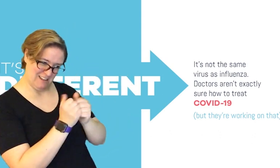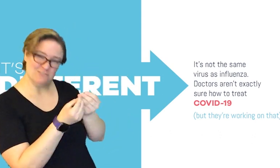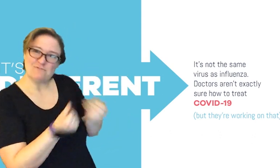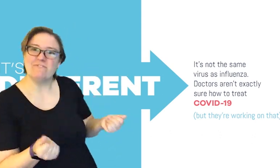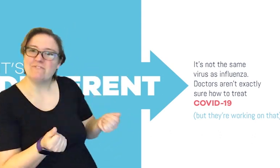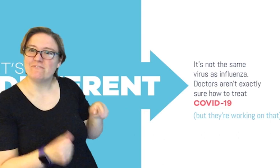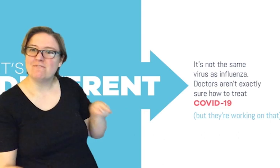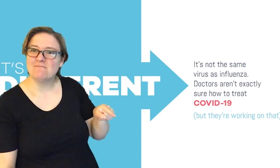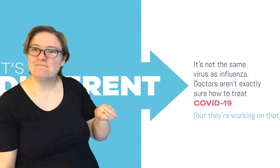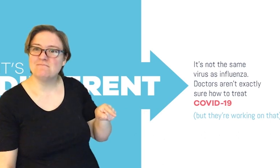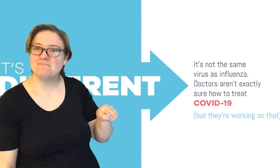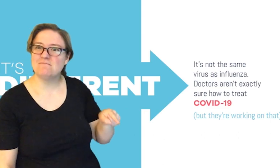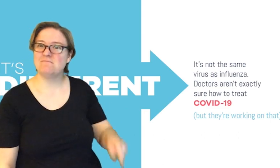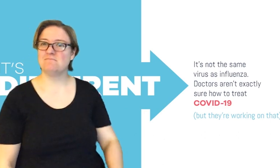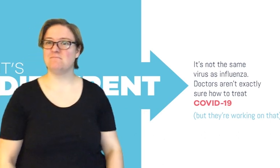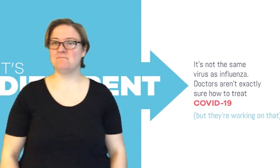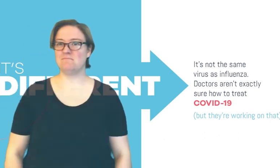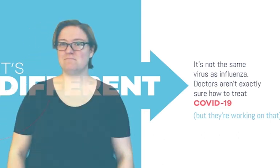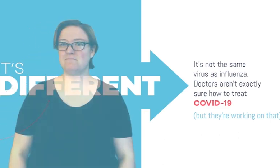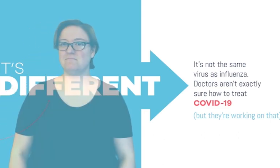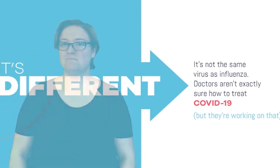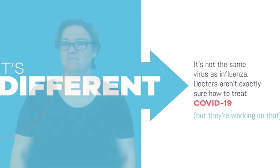but they're working on that.